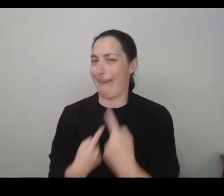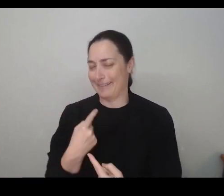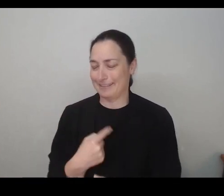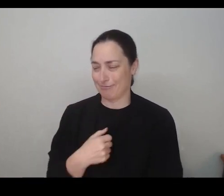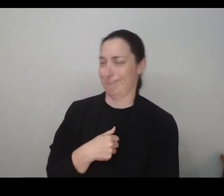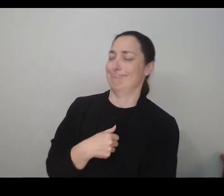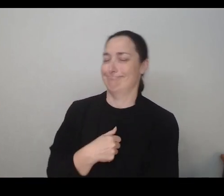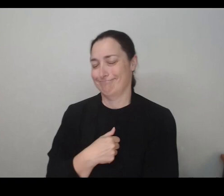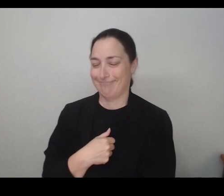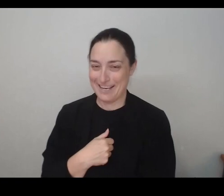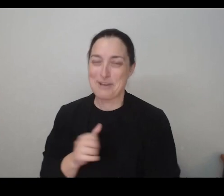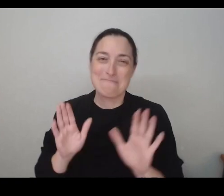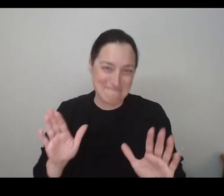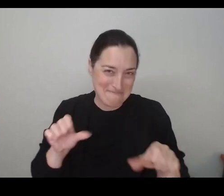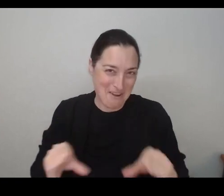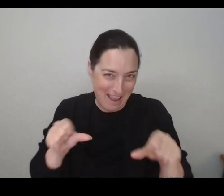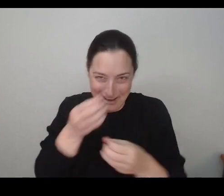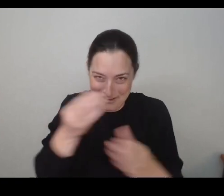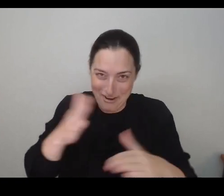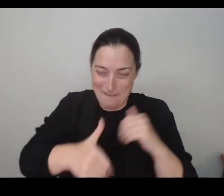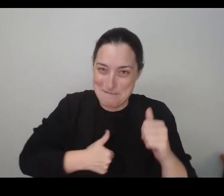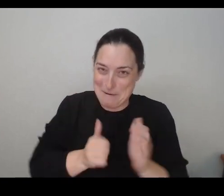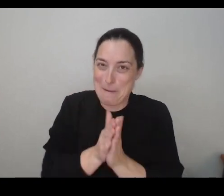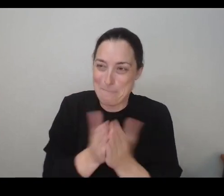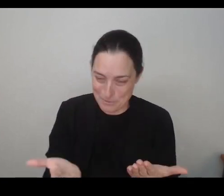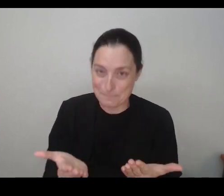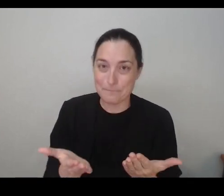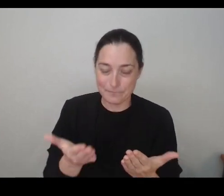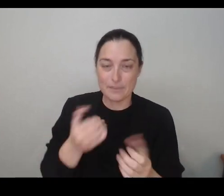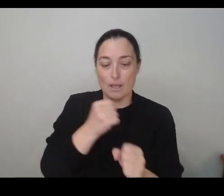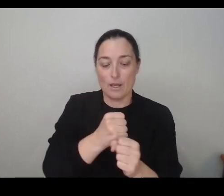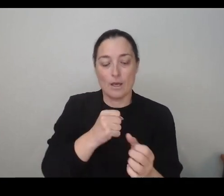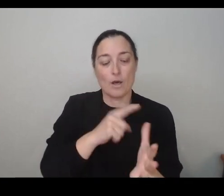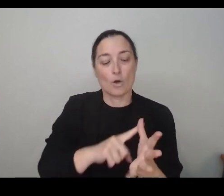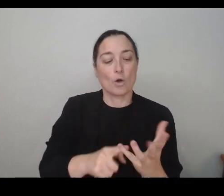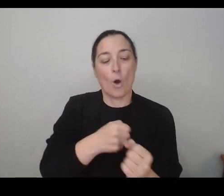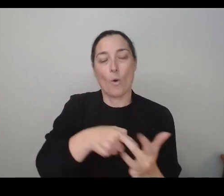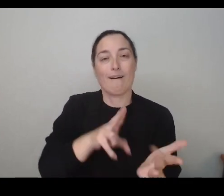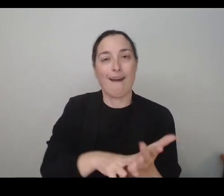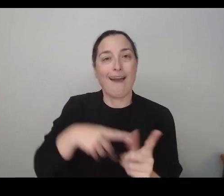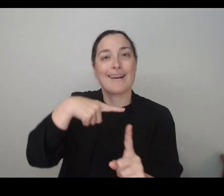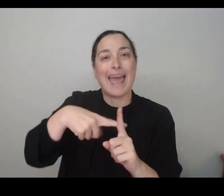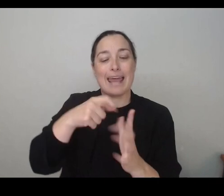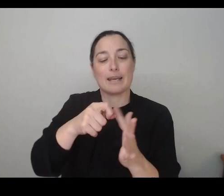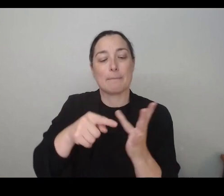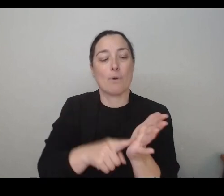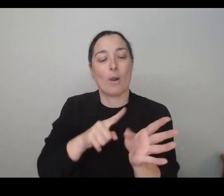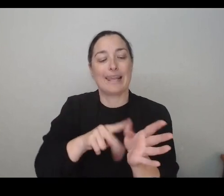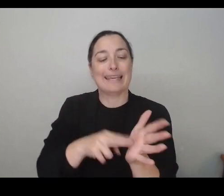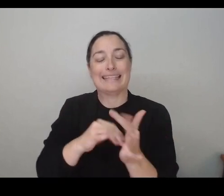What I will tell you about it is that it's called "Gauguin and Polynesia," and you can go and read it if you want. I'm more interested